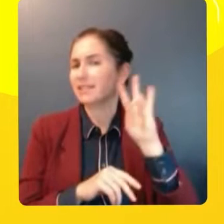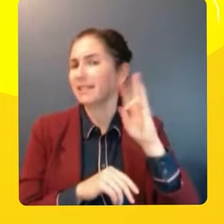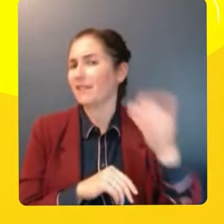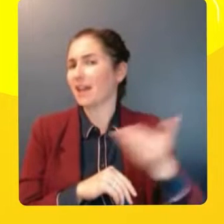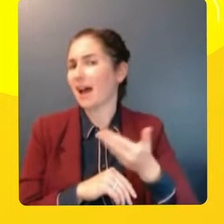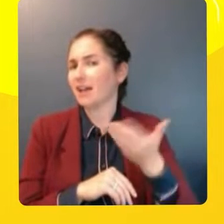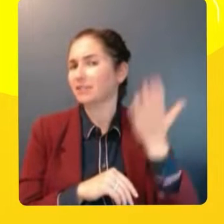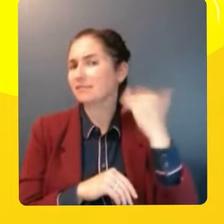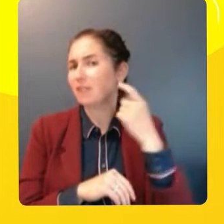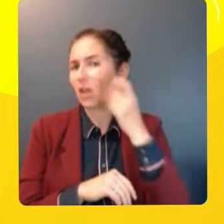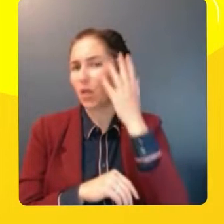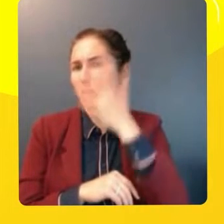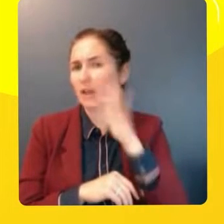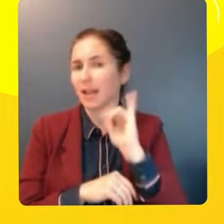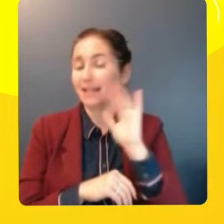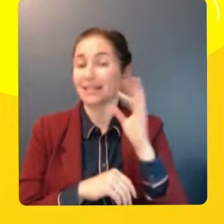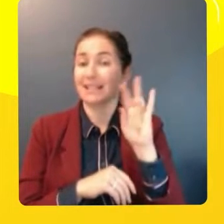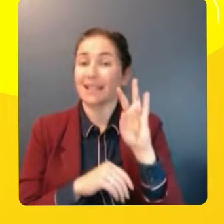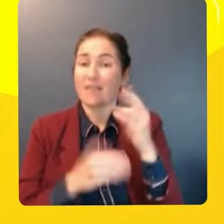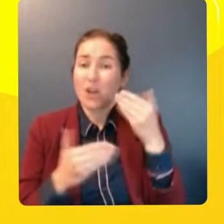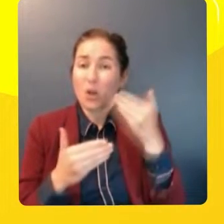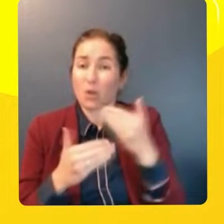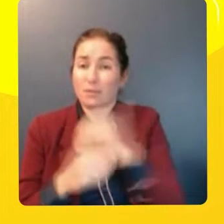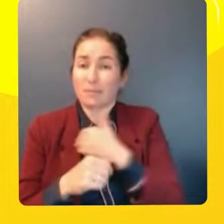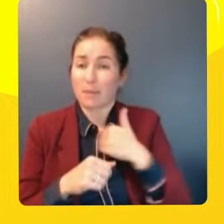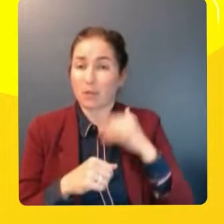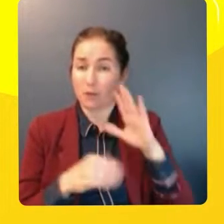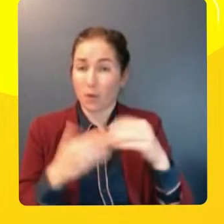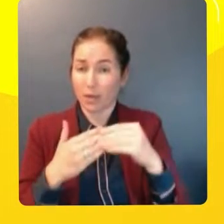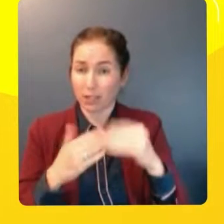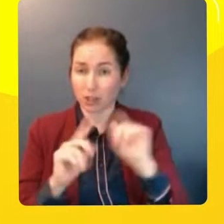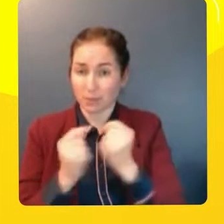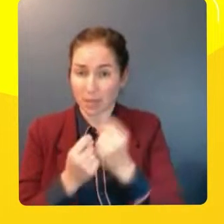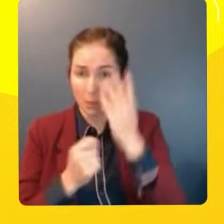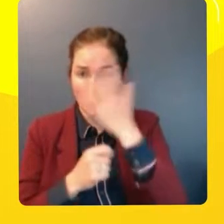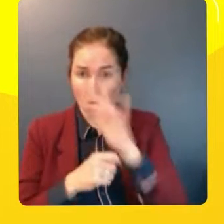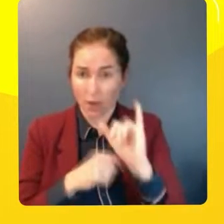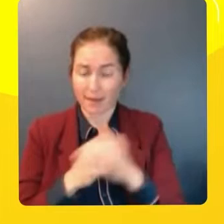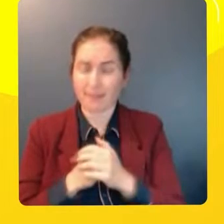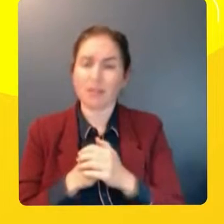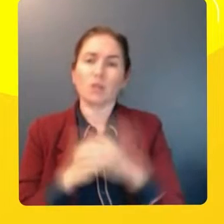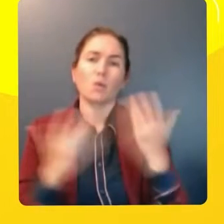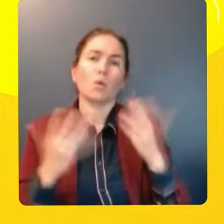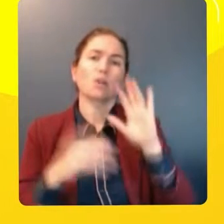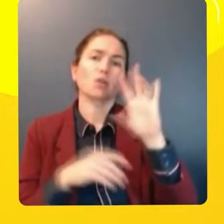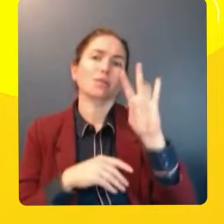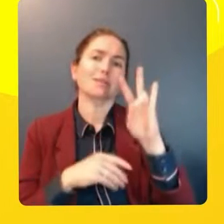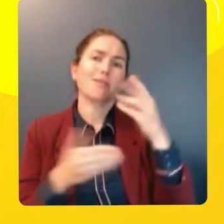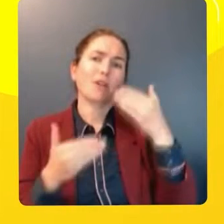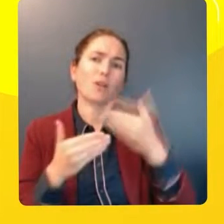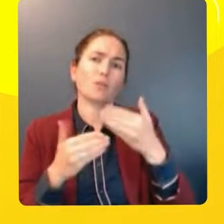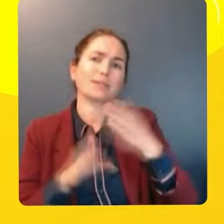What do the seven closest members of your leadership team look like? What do your seven closest neighbours look like?